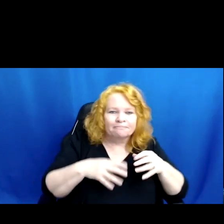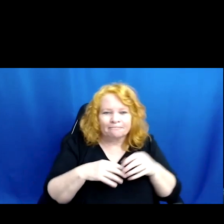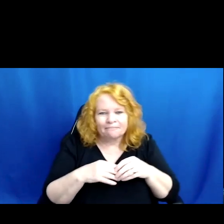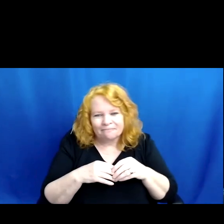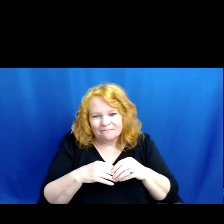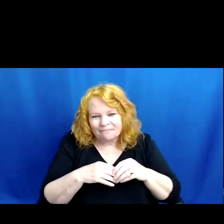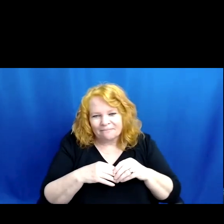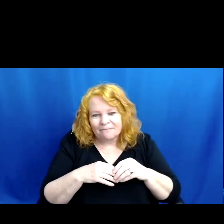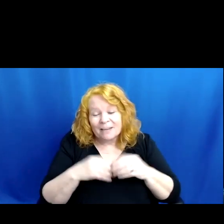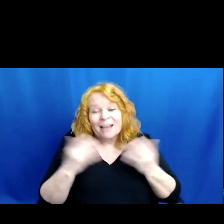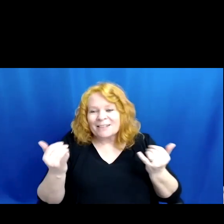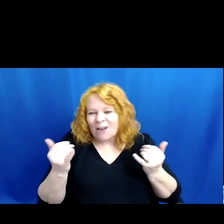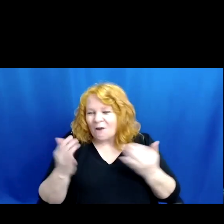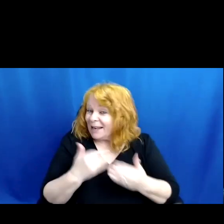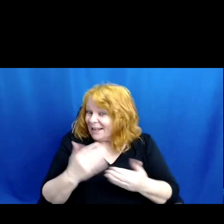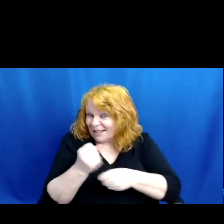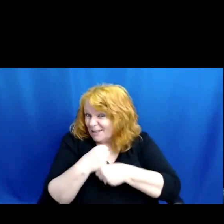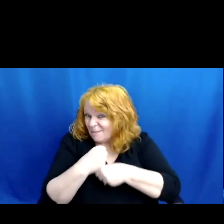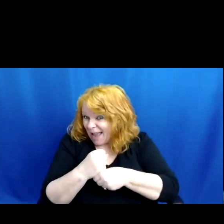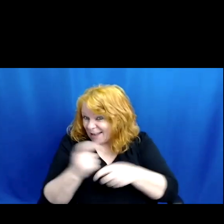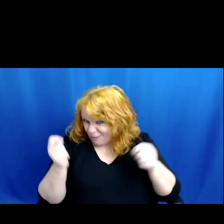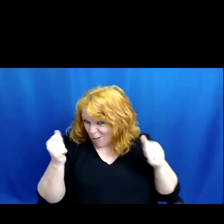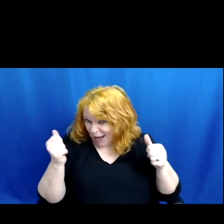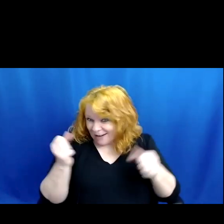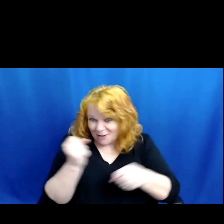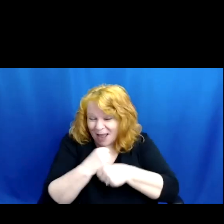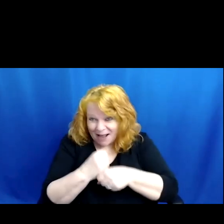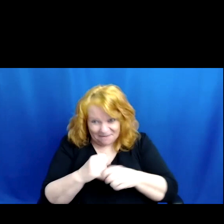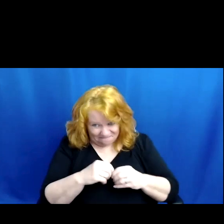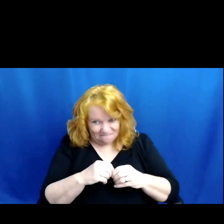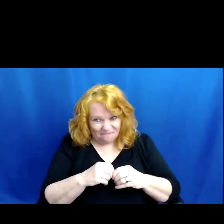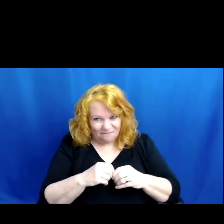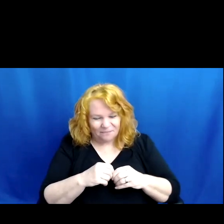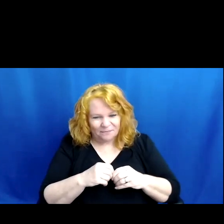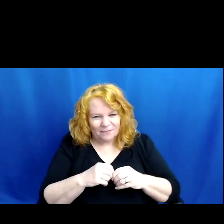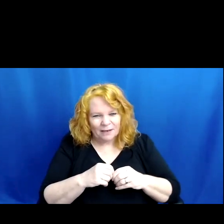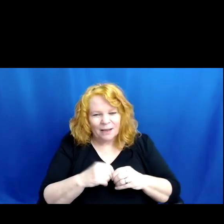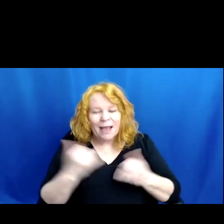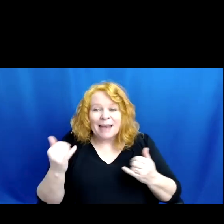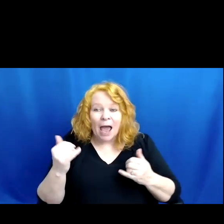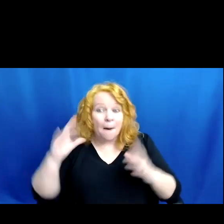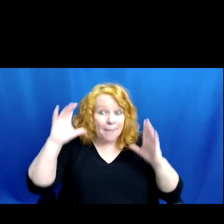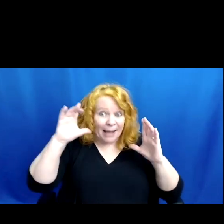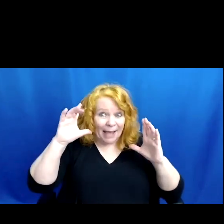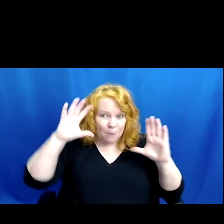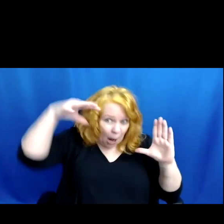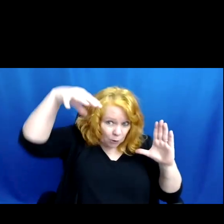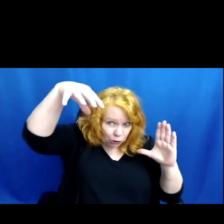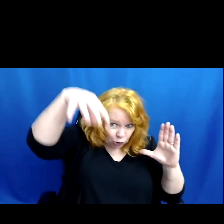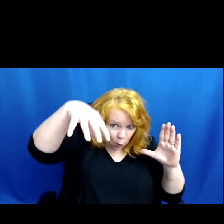Easy to make, quick to make. Okay. I am going to change the camera. I’ve got two cameras. I am a two camera woman.